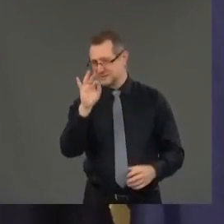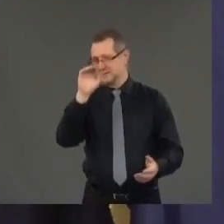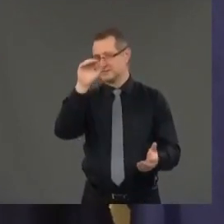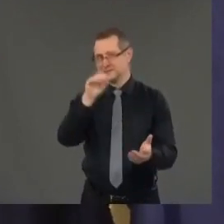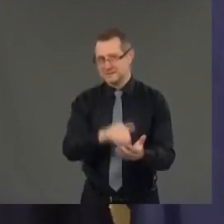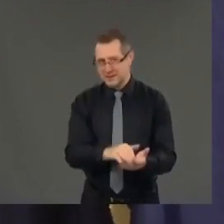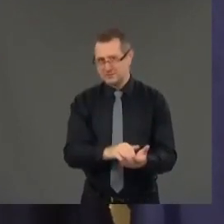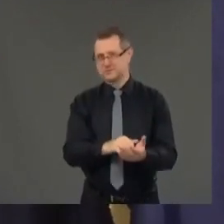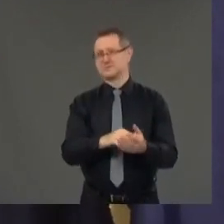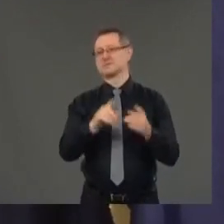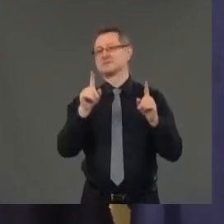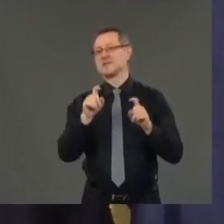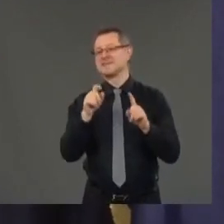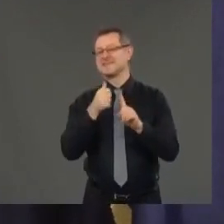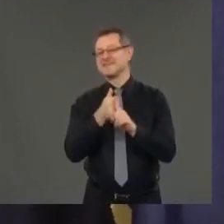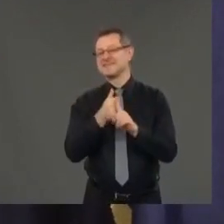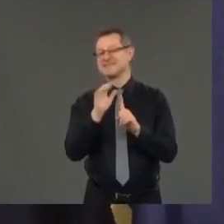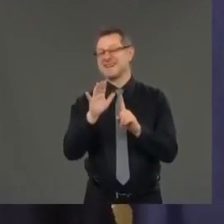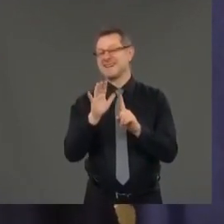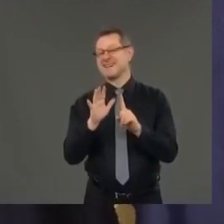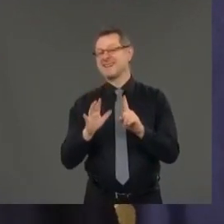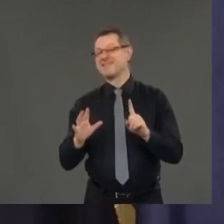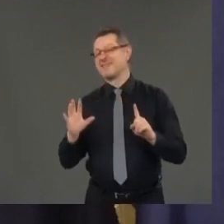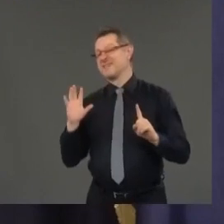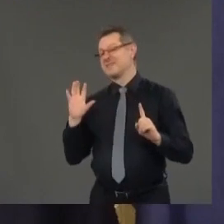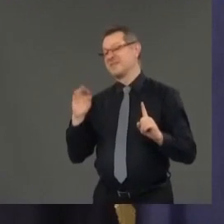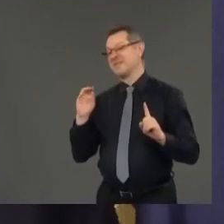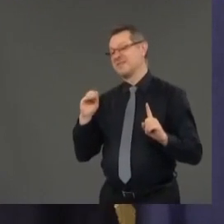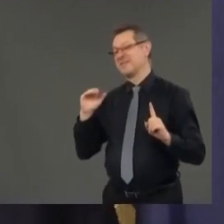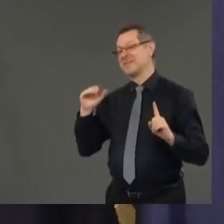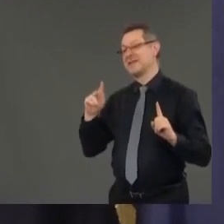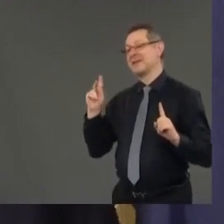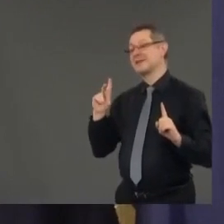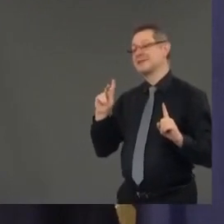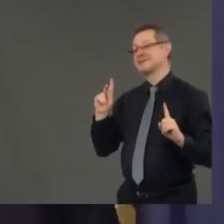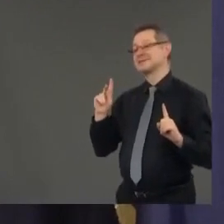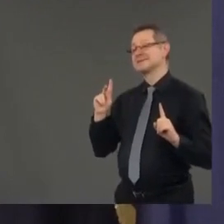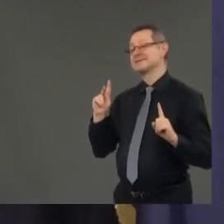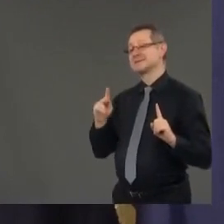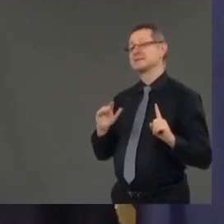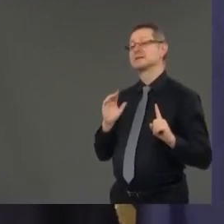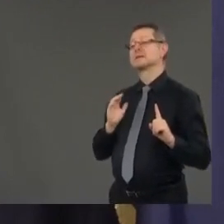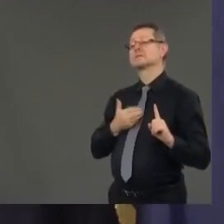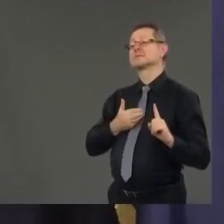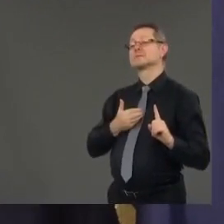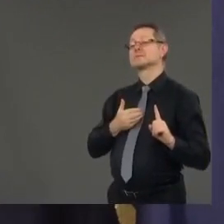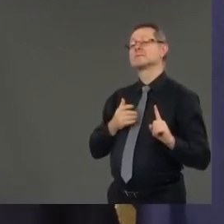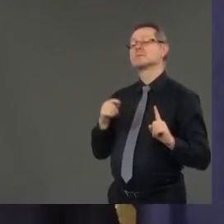NUMBERS. LET ME MAKE I HEARD THEM RIGHT.